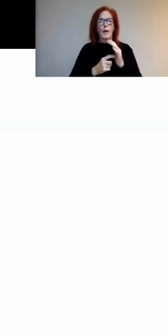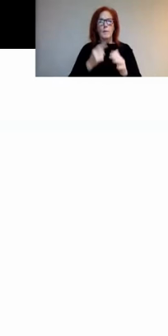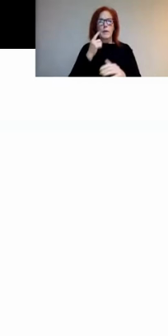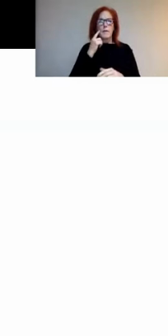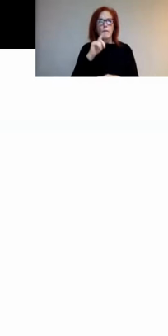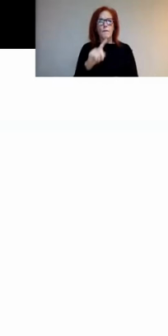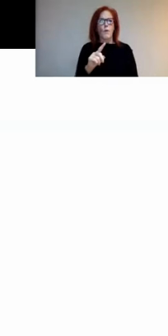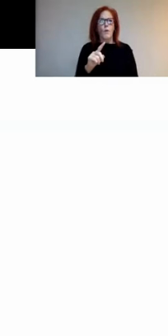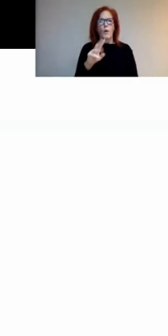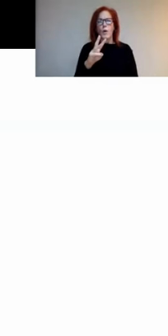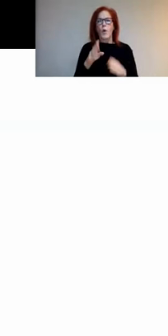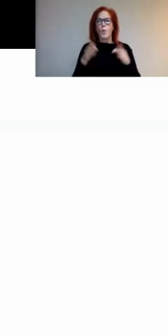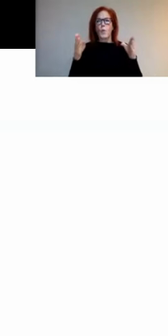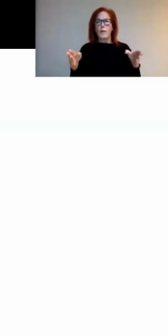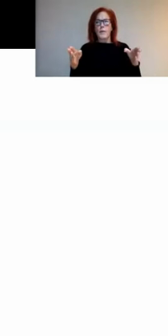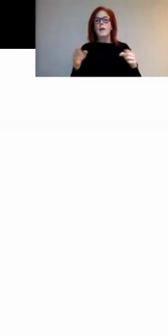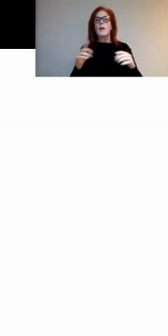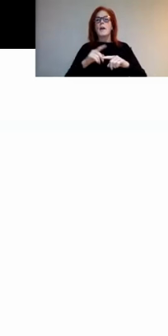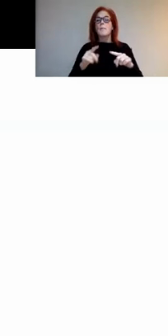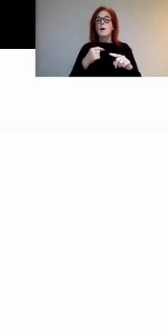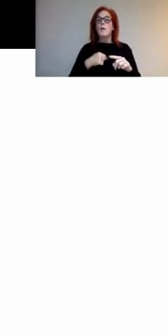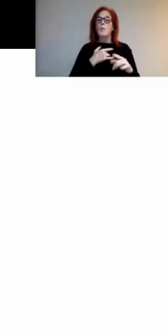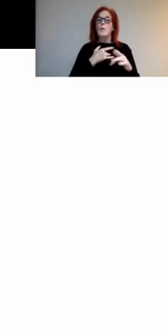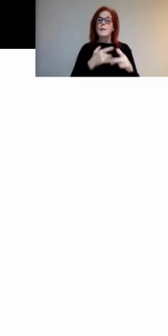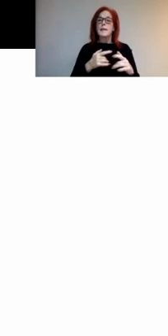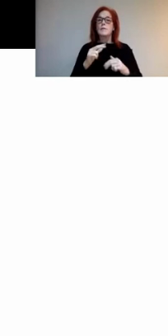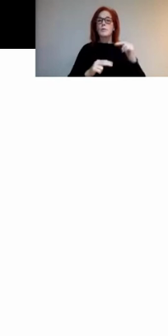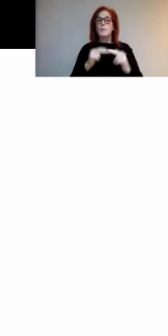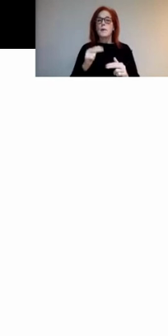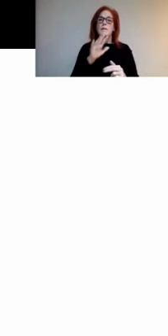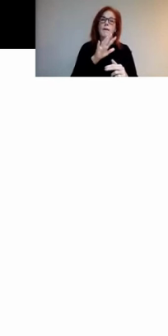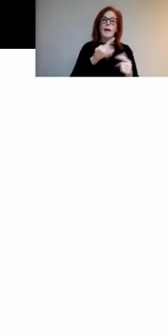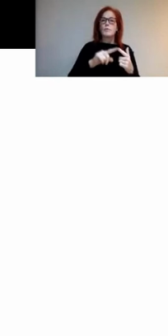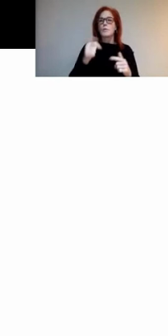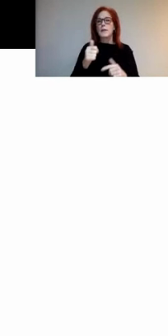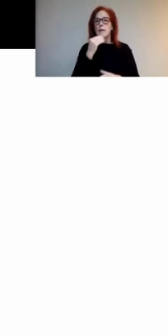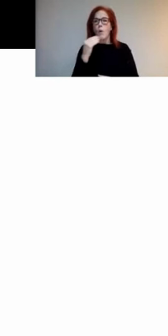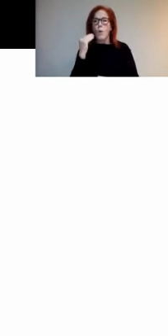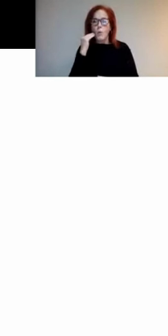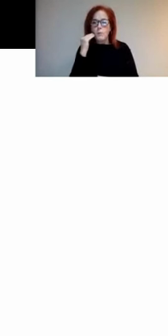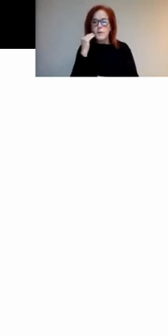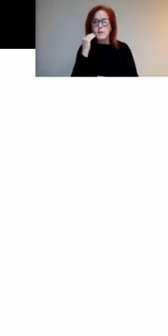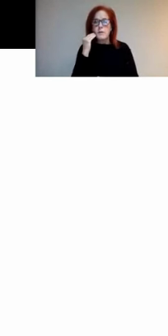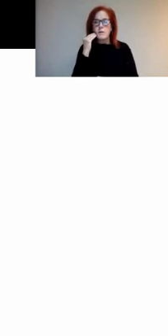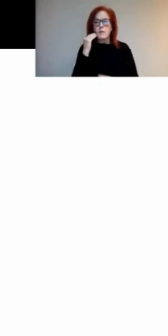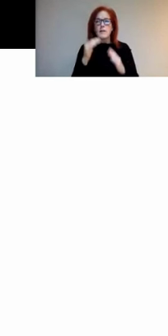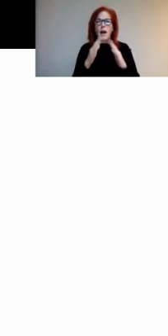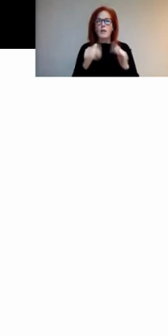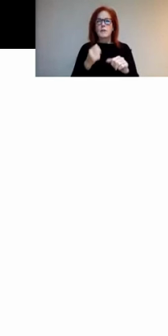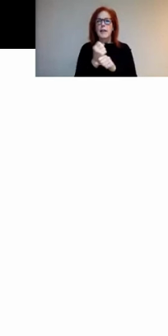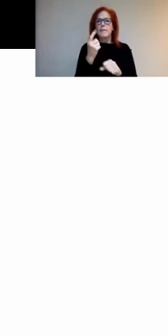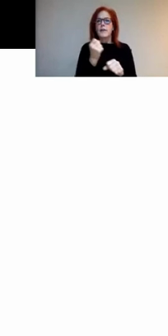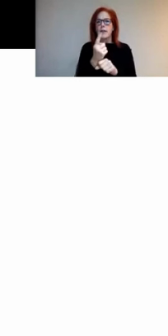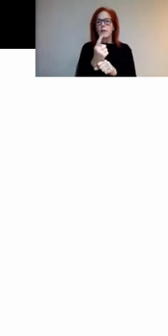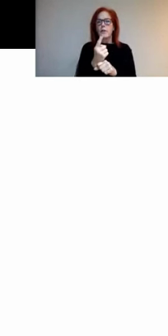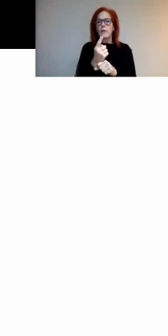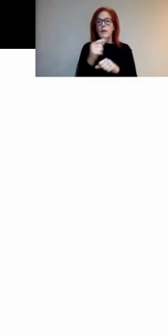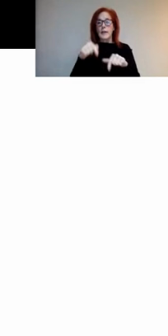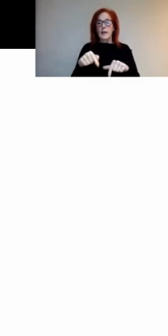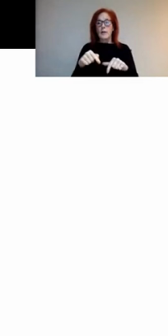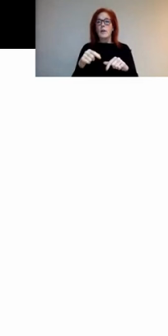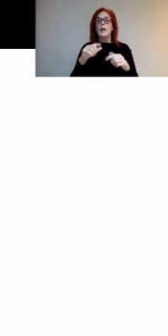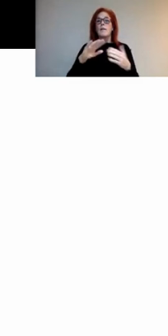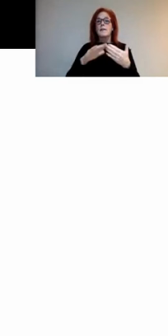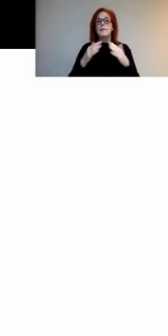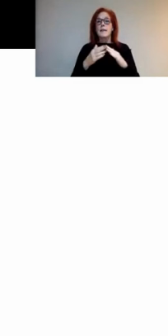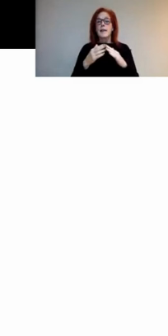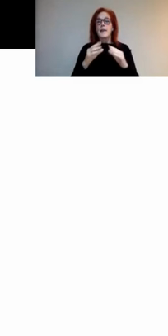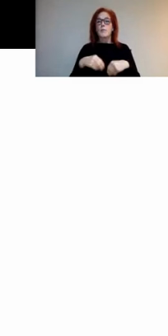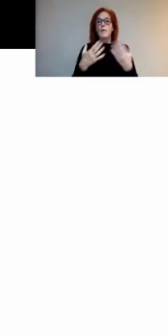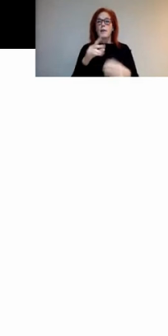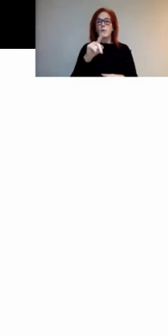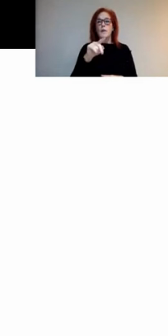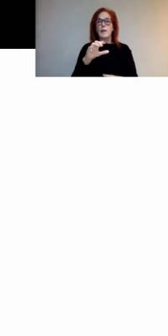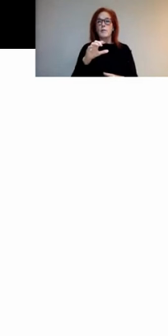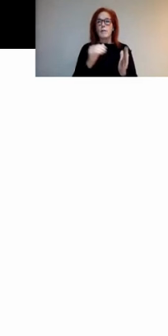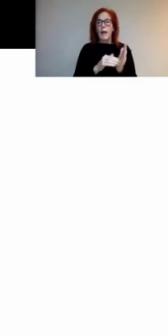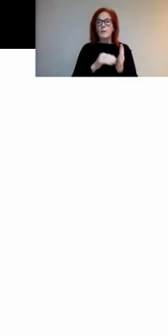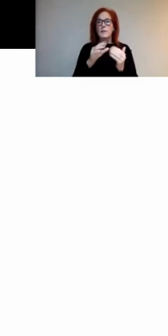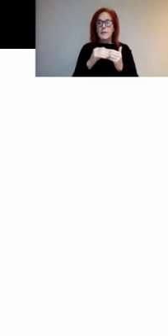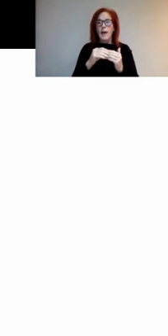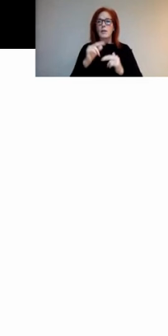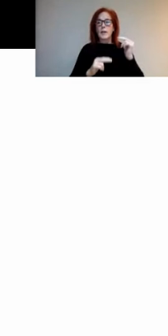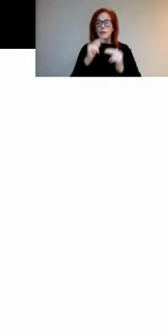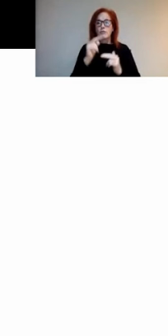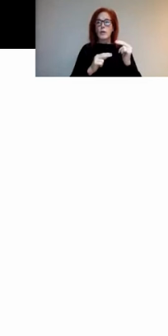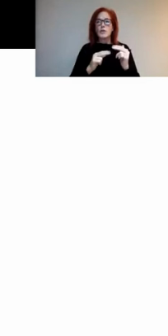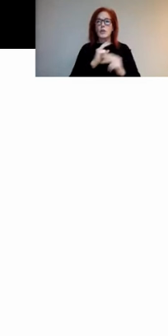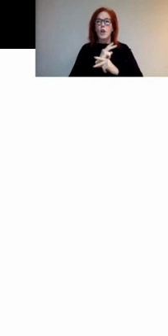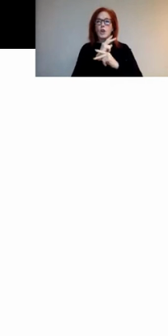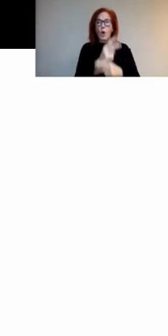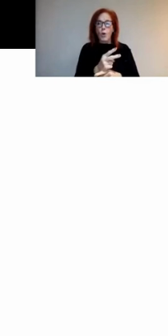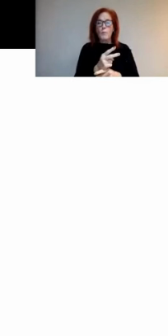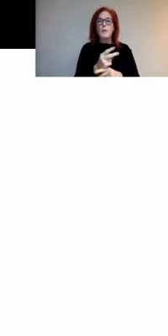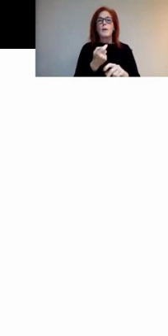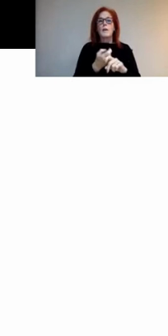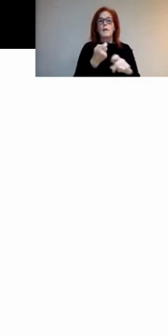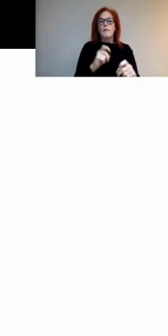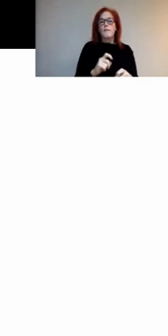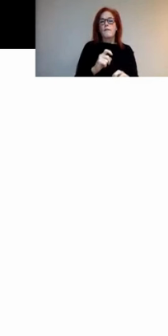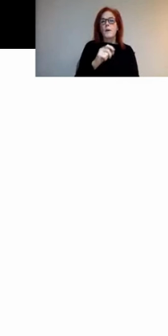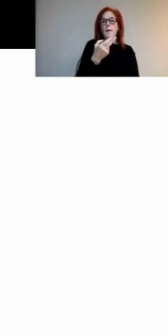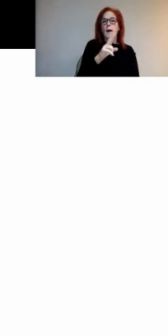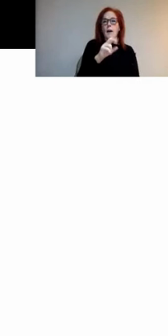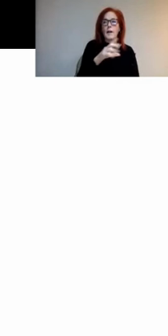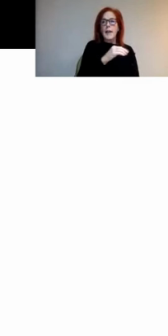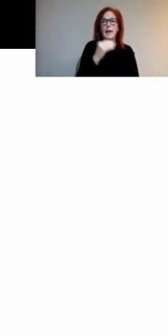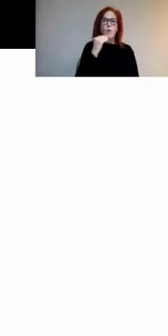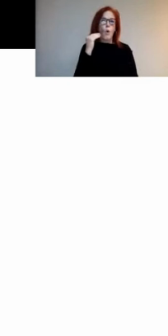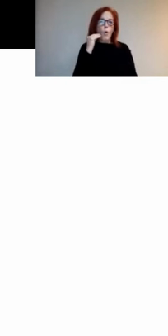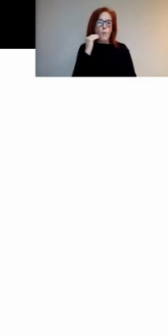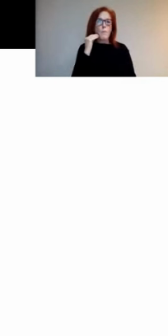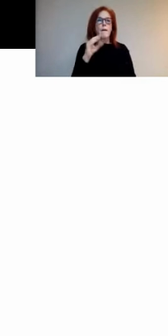Three-bedroom homes, unfinished basements. If anyone is interested in owning these homes, they can through the family housing advisory services home ownership program. But contact either that group or Seventy-Five North at the information below. And I'm also to make a connection. Thank you.